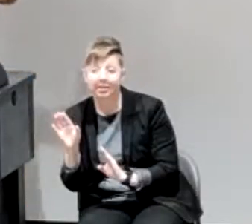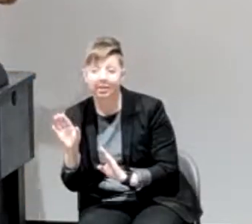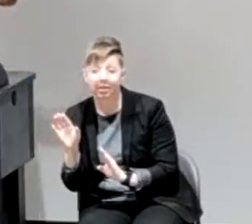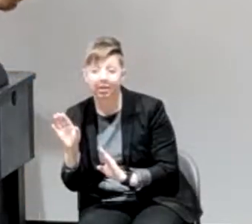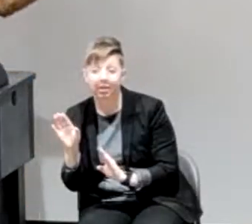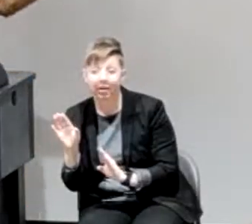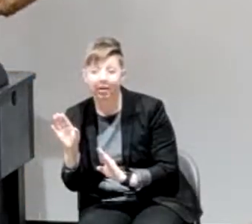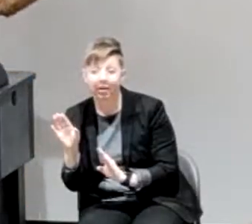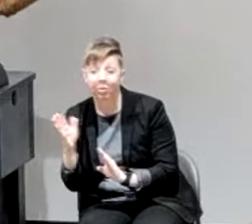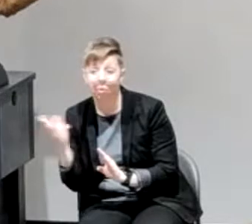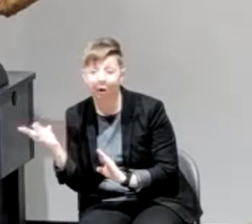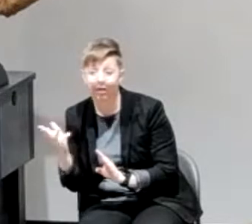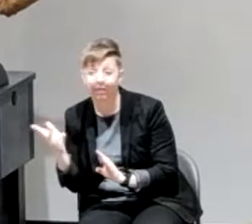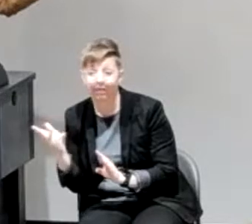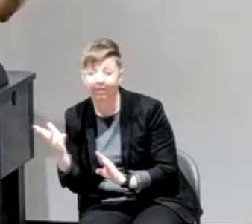You've demon trait